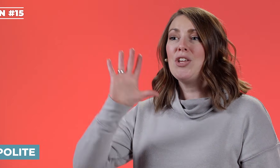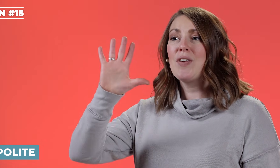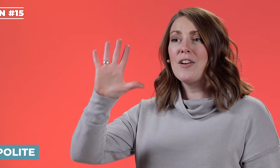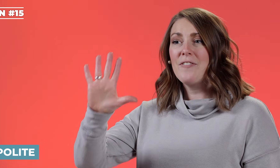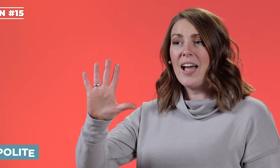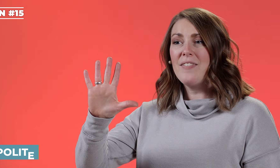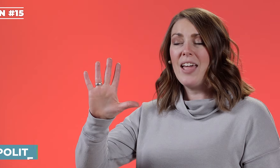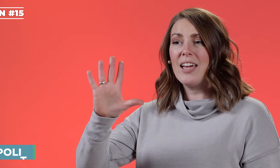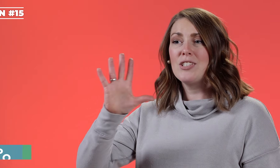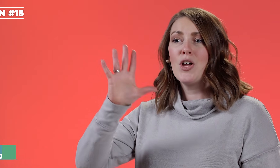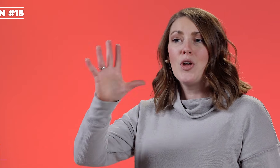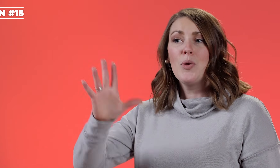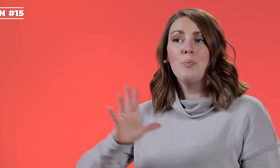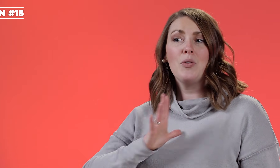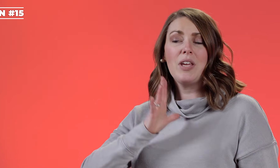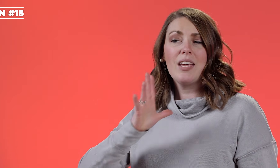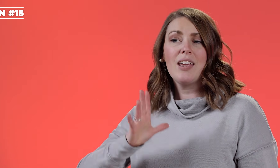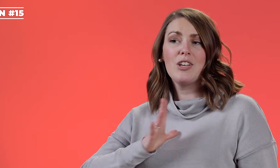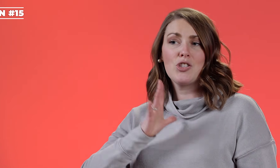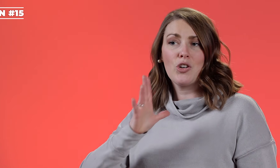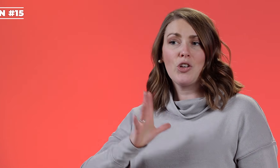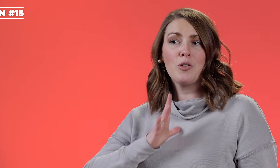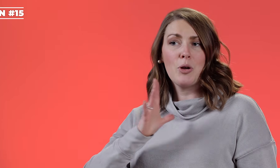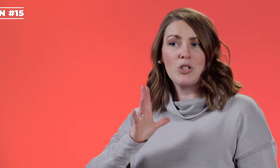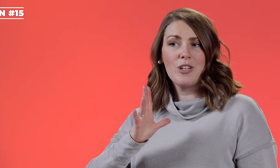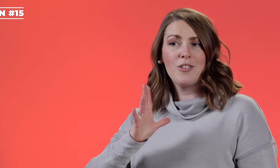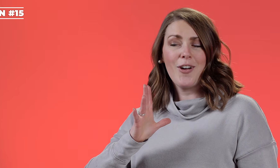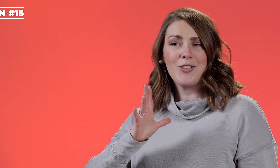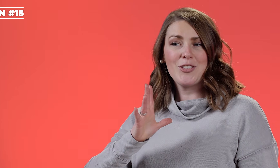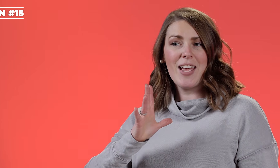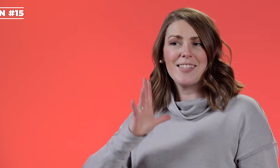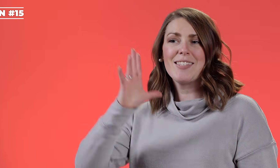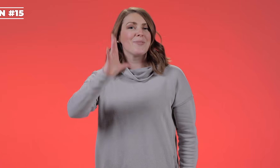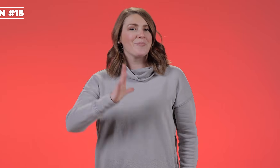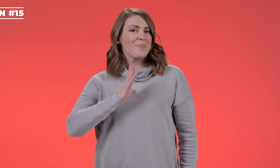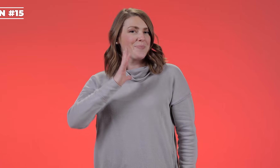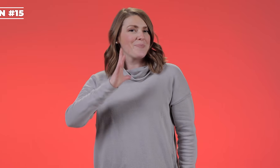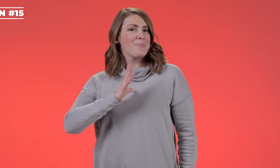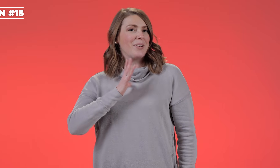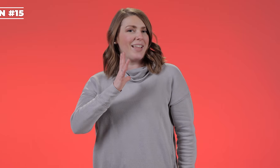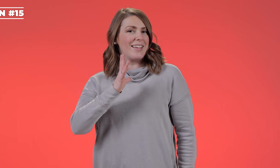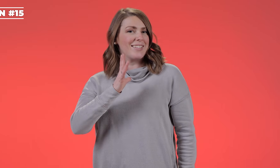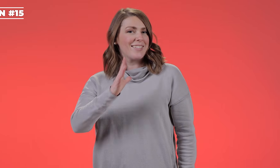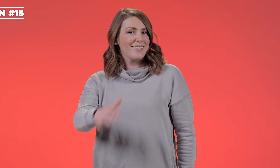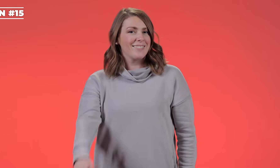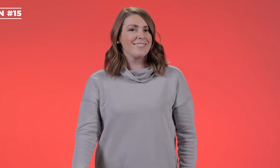You've got a 5-hand moving in a circular motion on your chest. Polite.